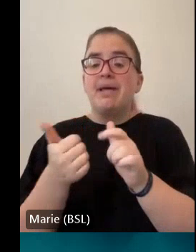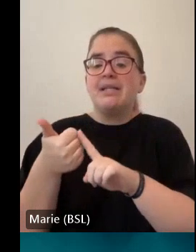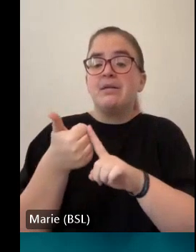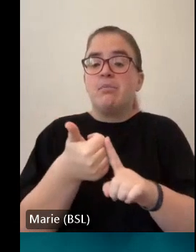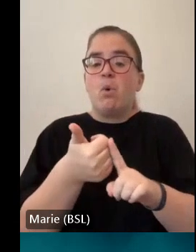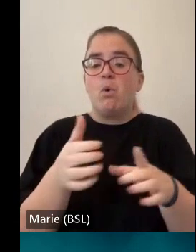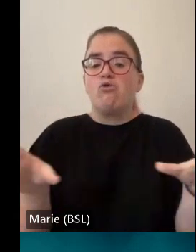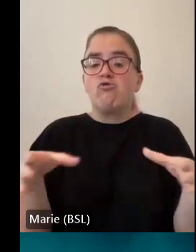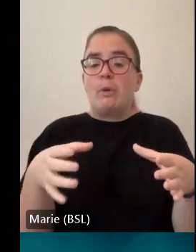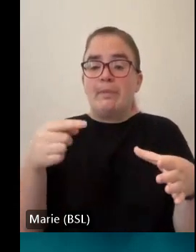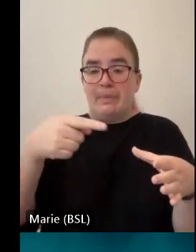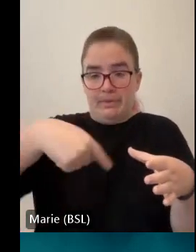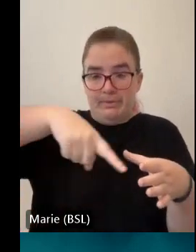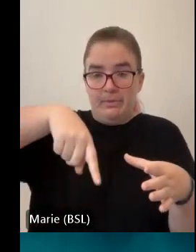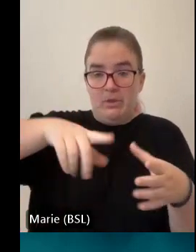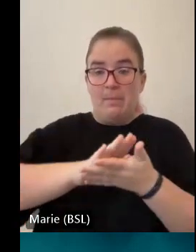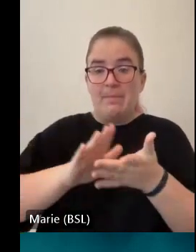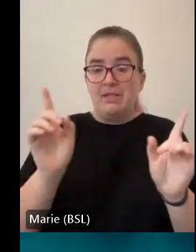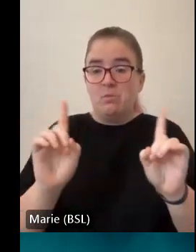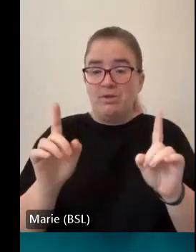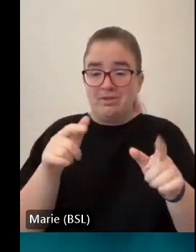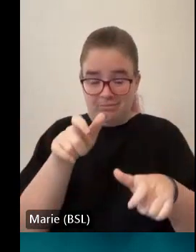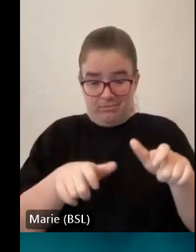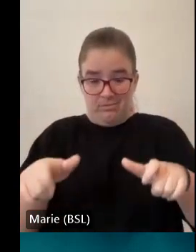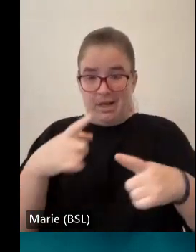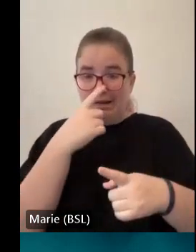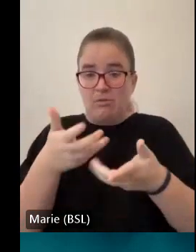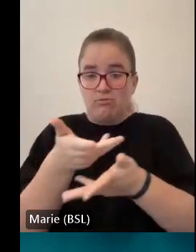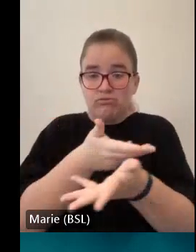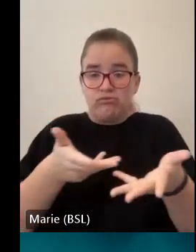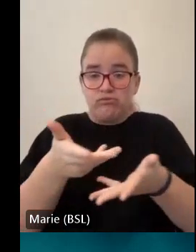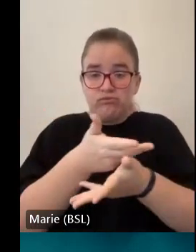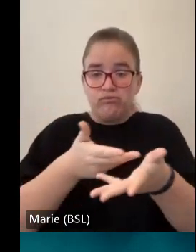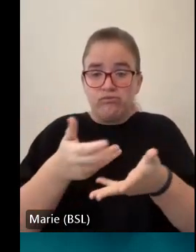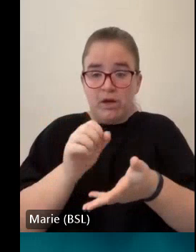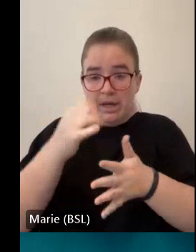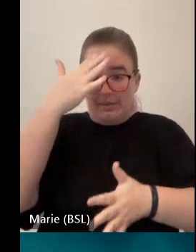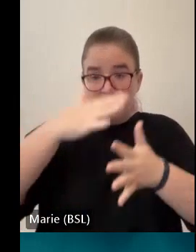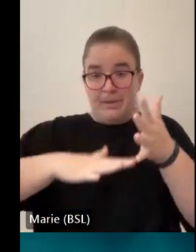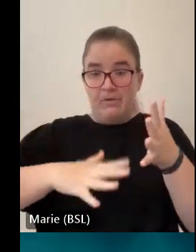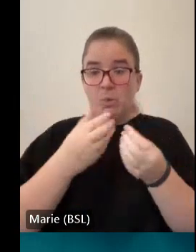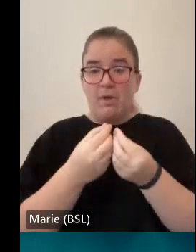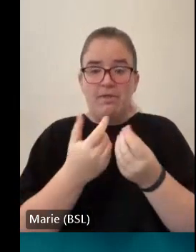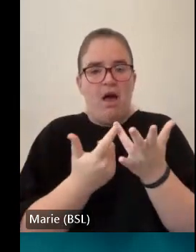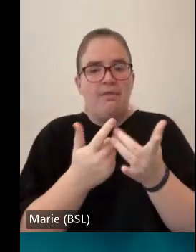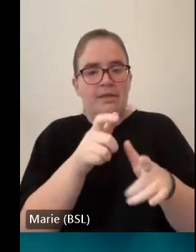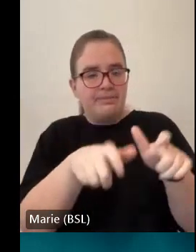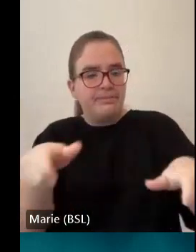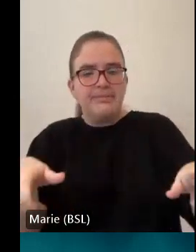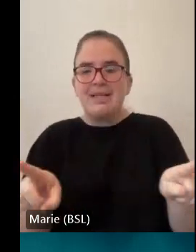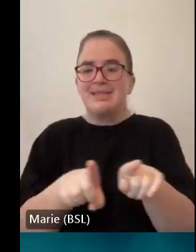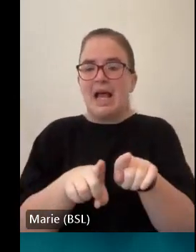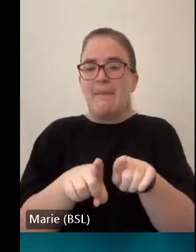And what that does is it allows victims to talk about their experience with other people that have been through something similar.